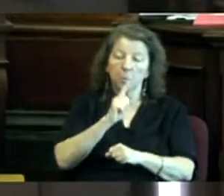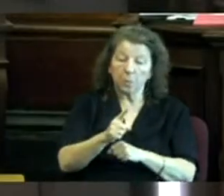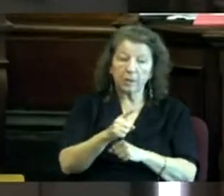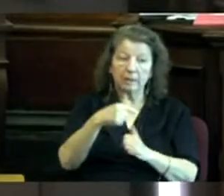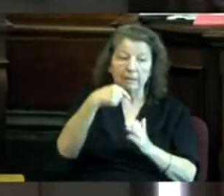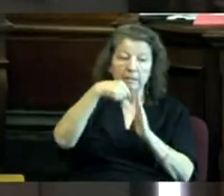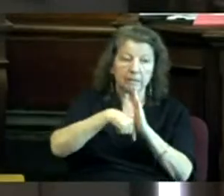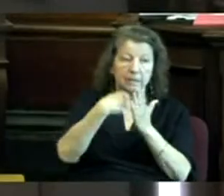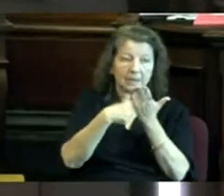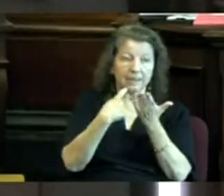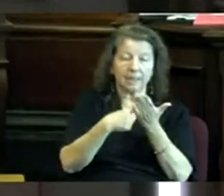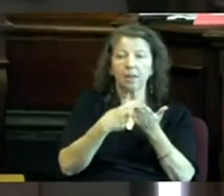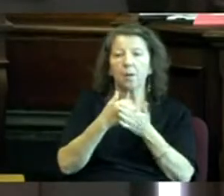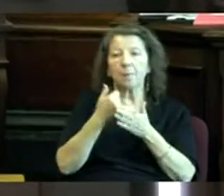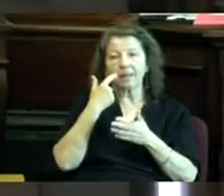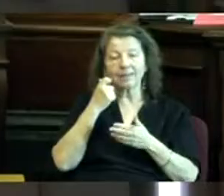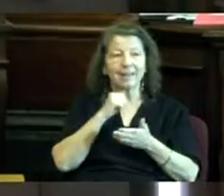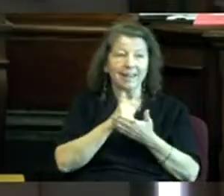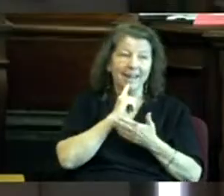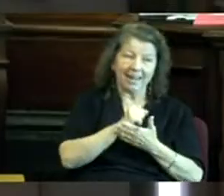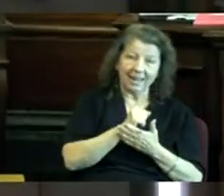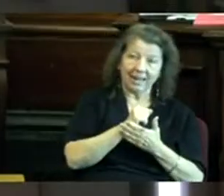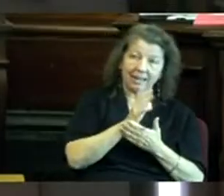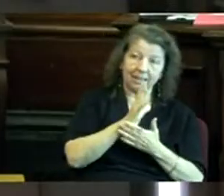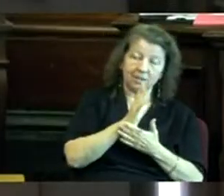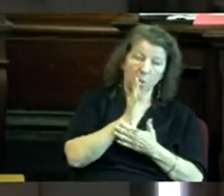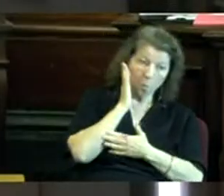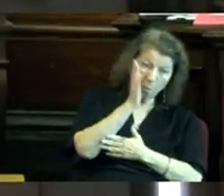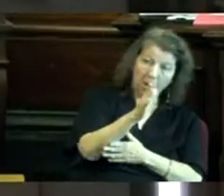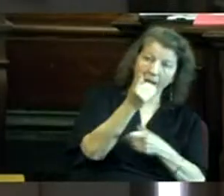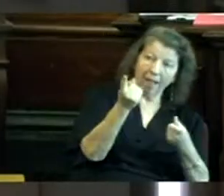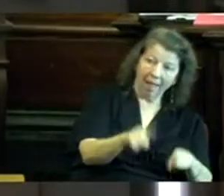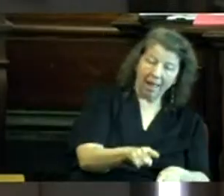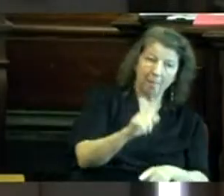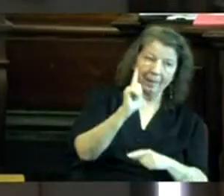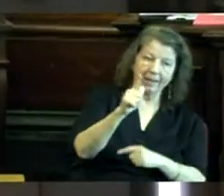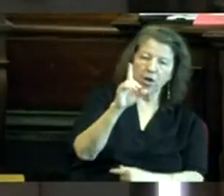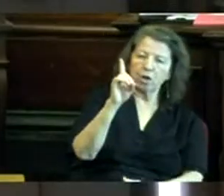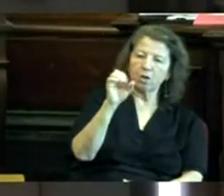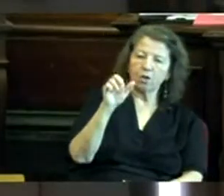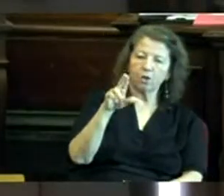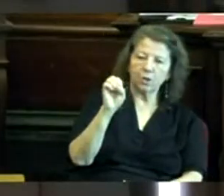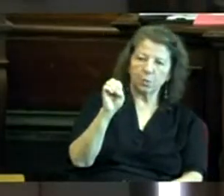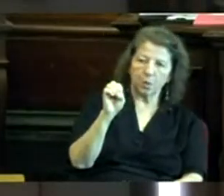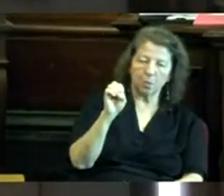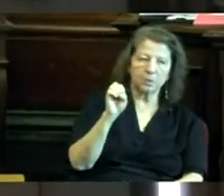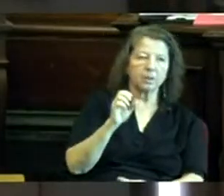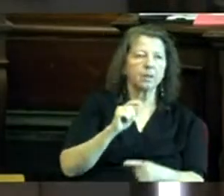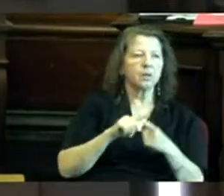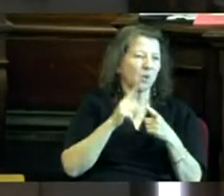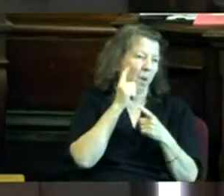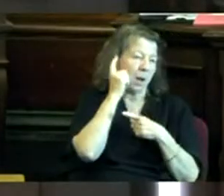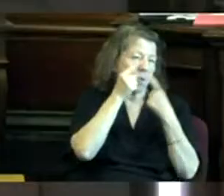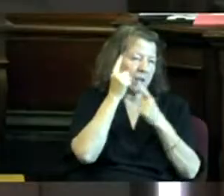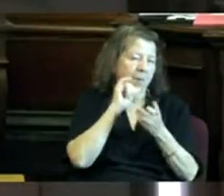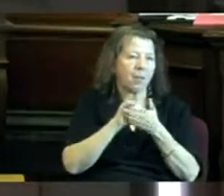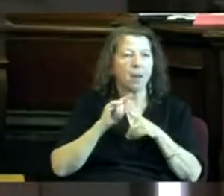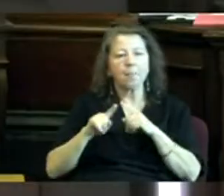financial position in the coming years, we can really have the conversation because I think it is inevitable that we're going